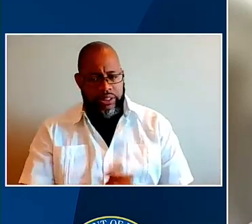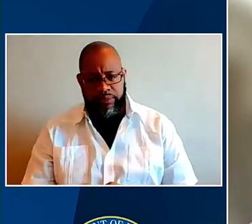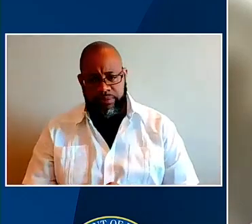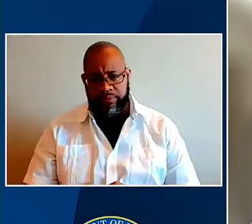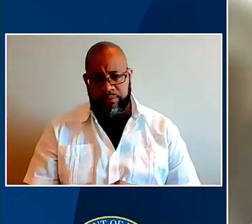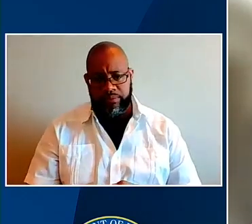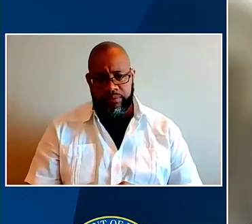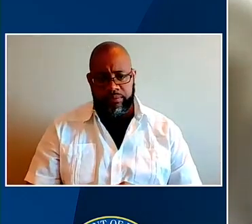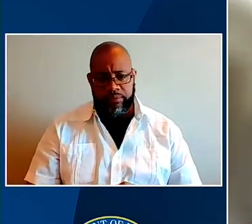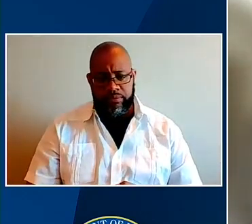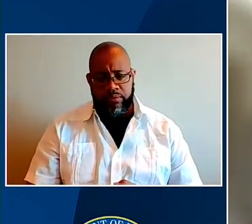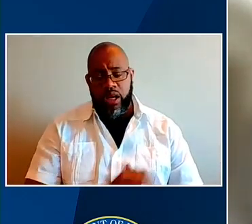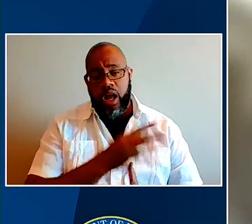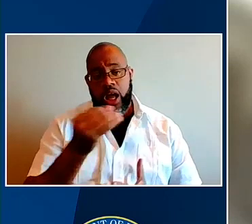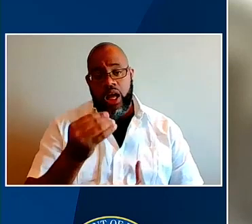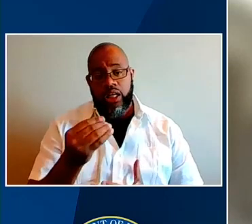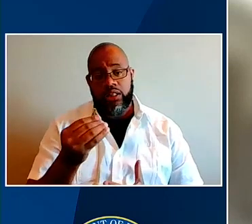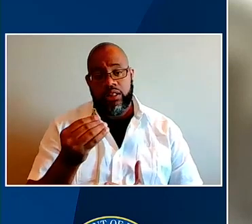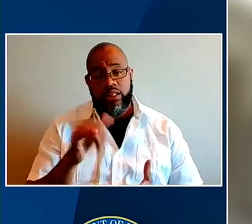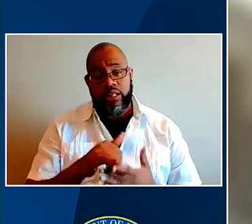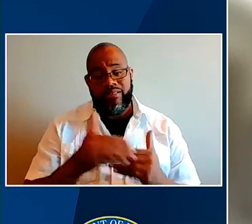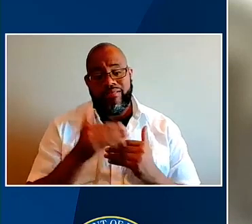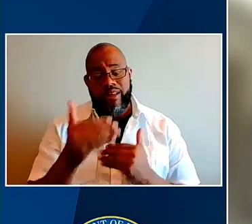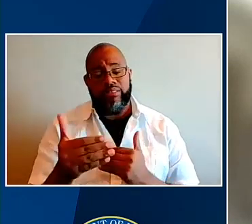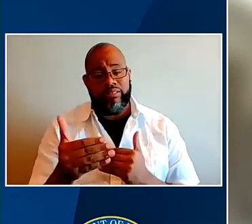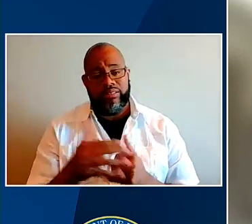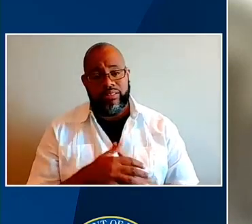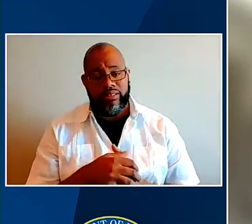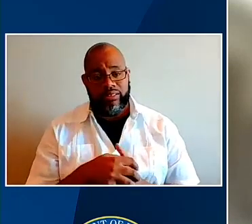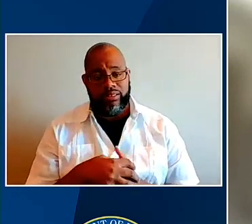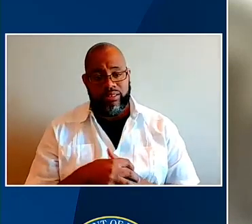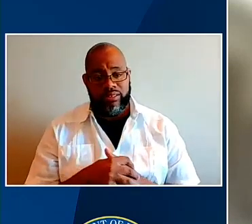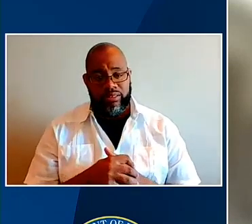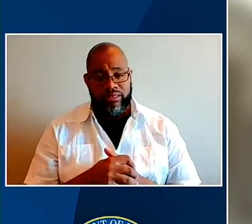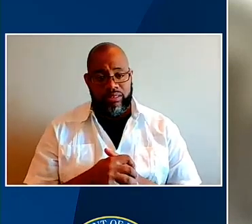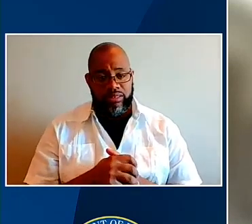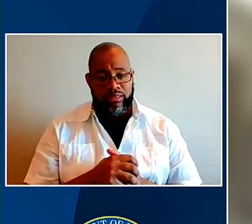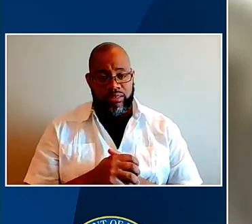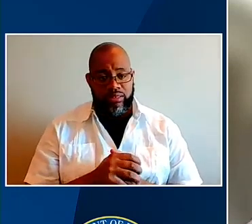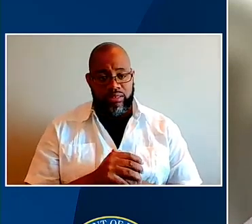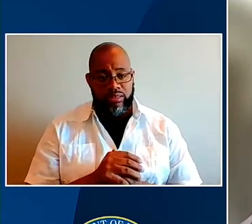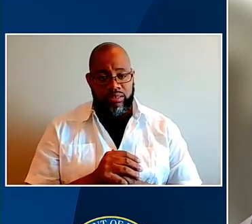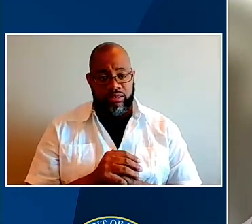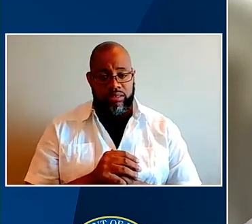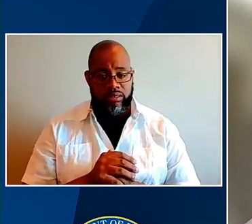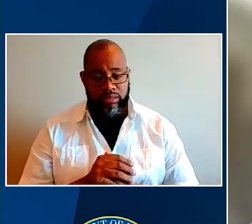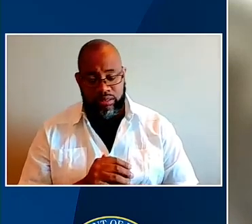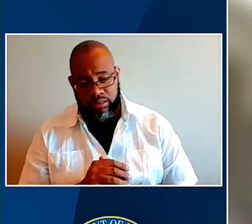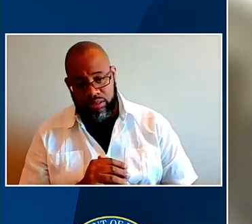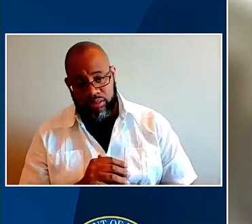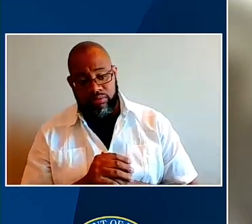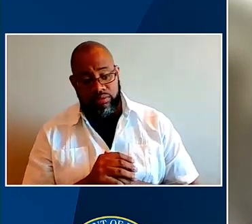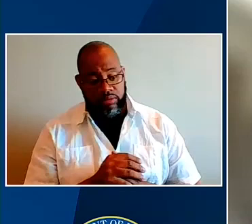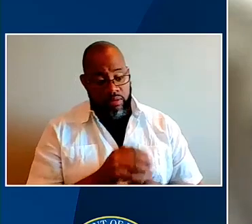And as to the next section.